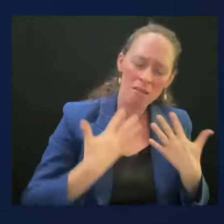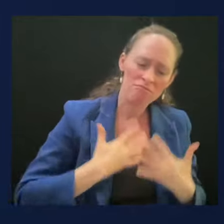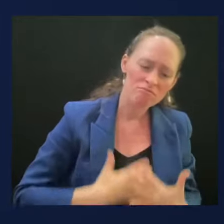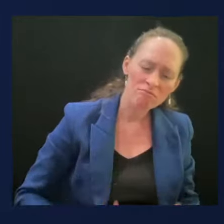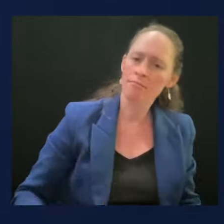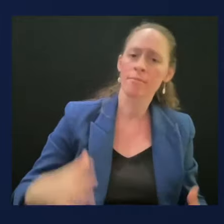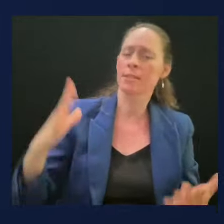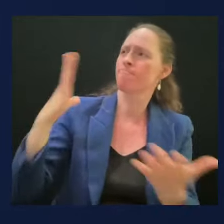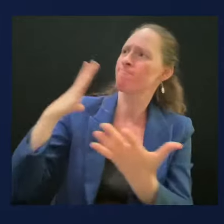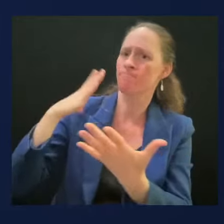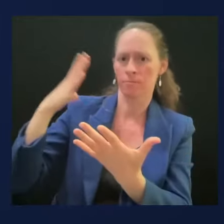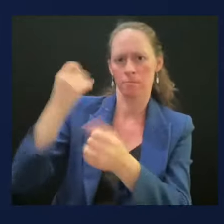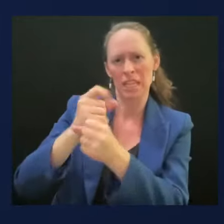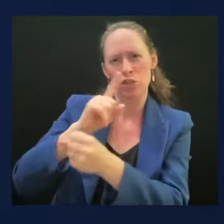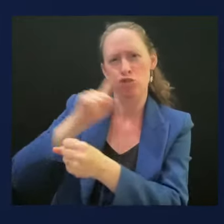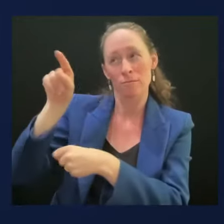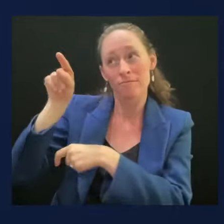and died for preservation of democracy.